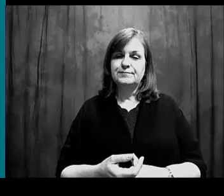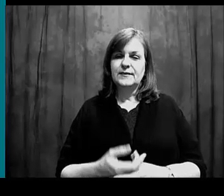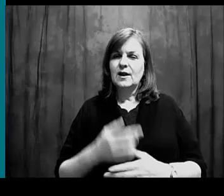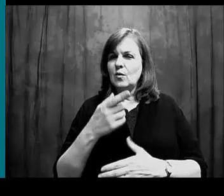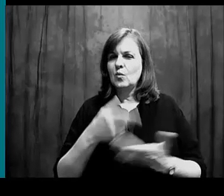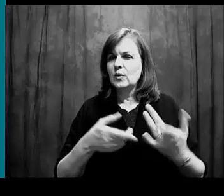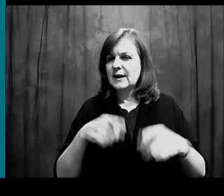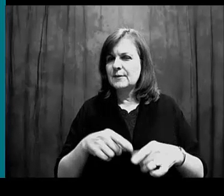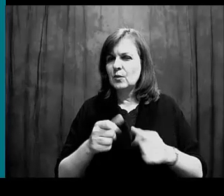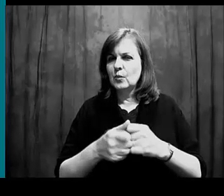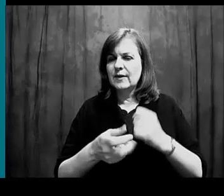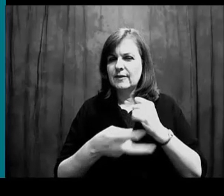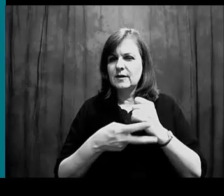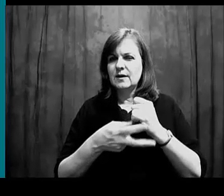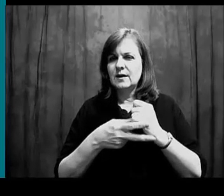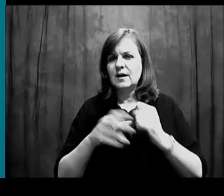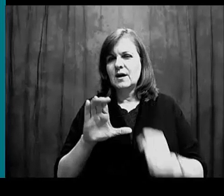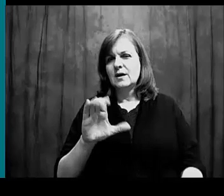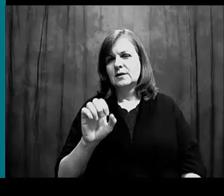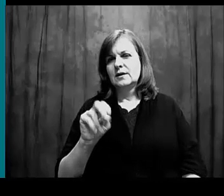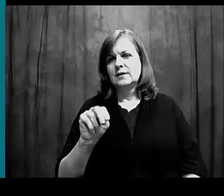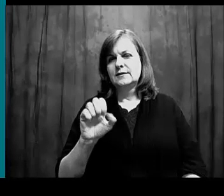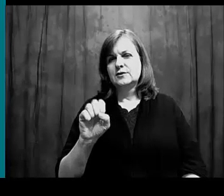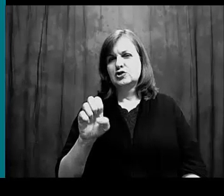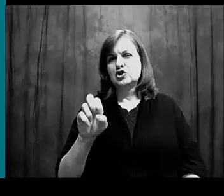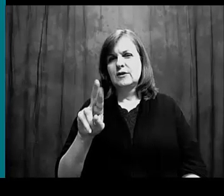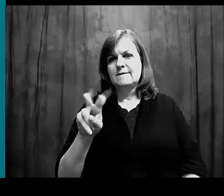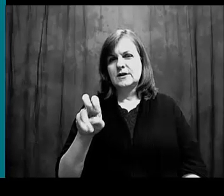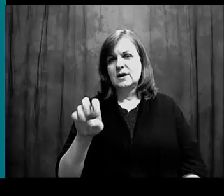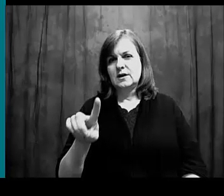things like conserved genes